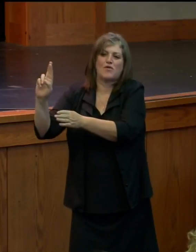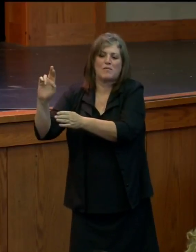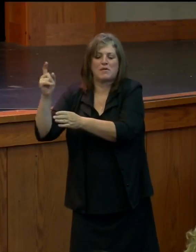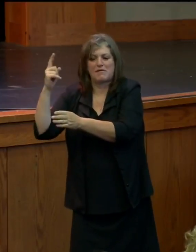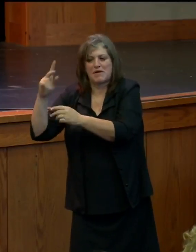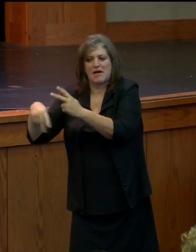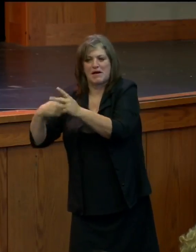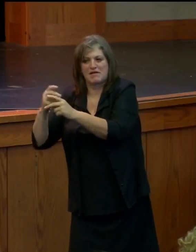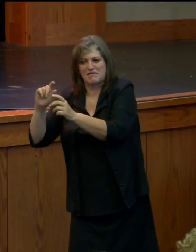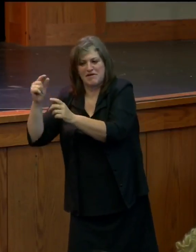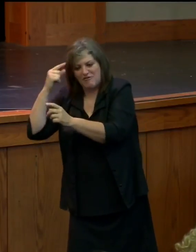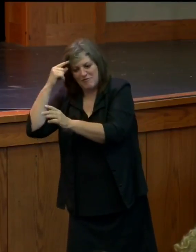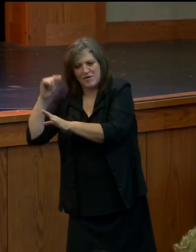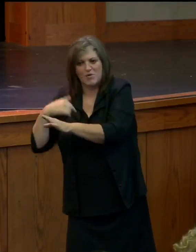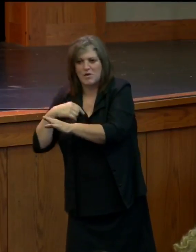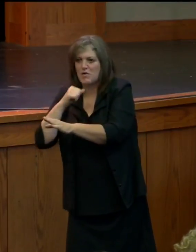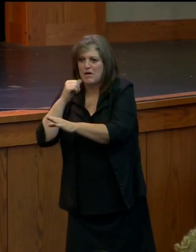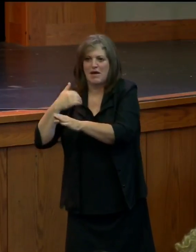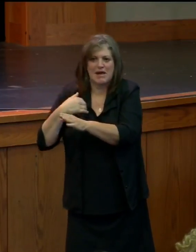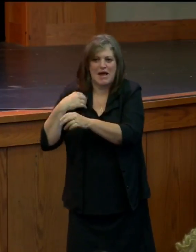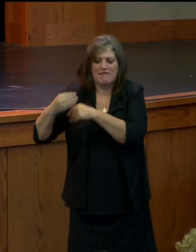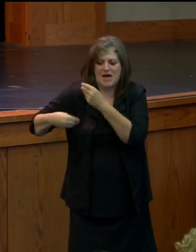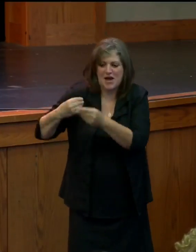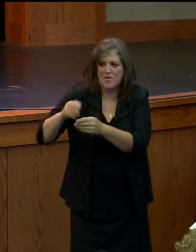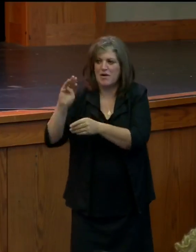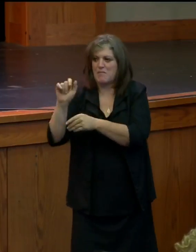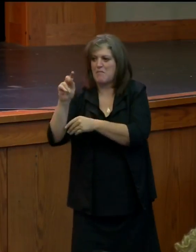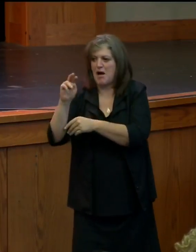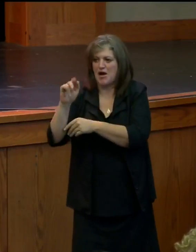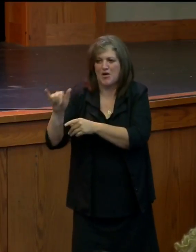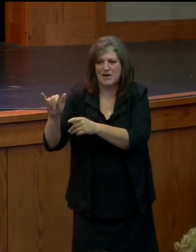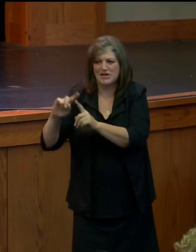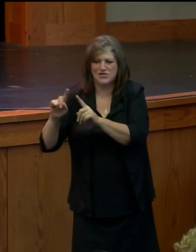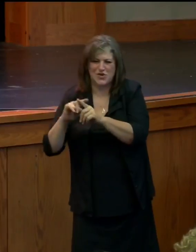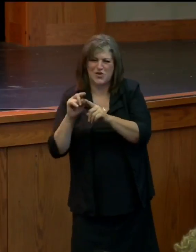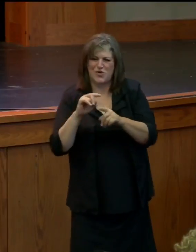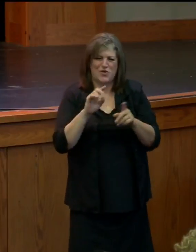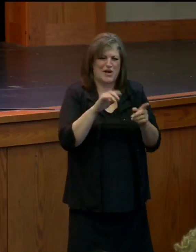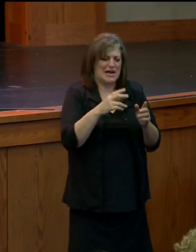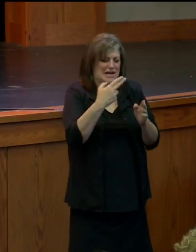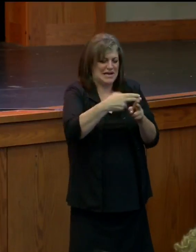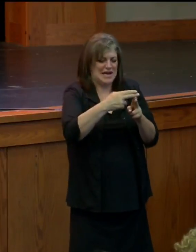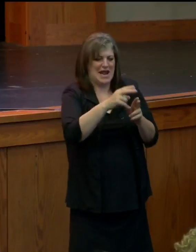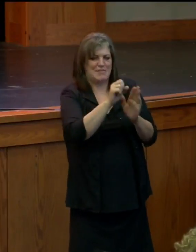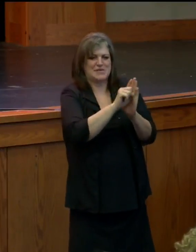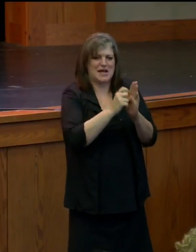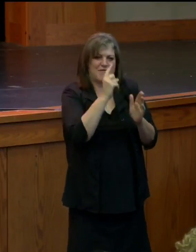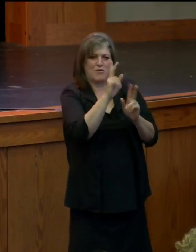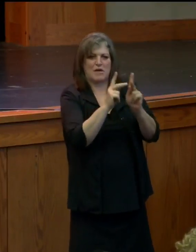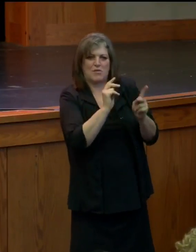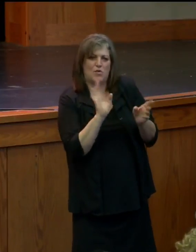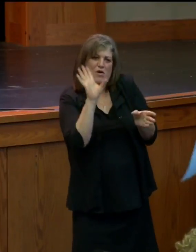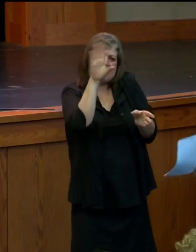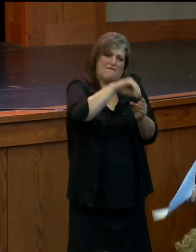WHICH MEANS WE WON'T HAVE A HEREDITARY MONARCHY SO LET'S NAME OUR STATE FOR SOMEONE WHO WAS A PART OF OUR DEMOCRACY AND